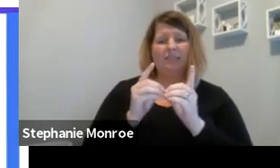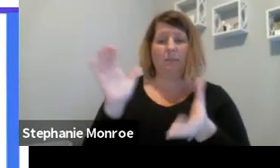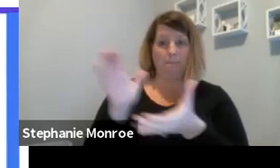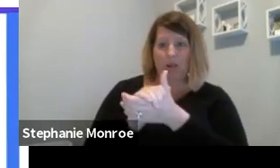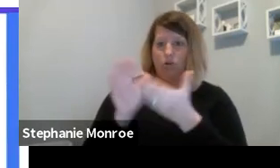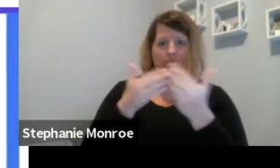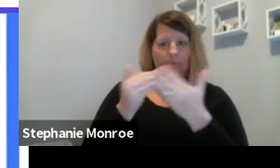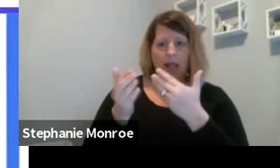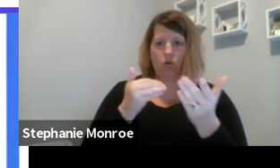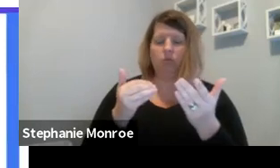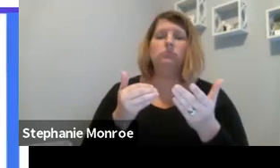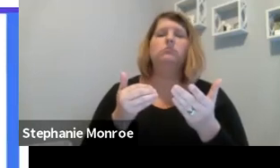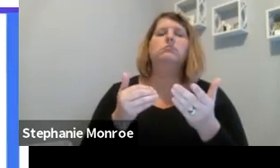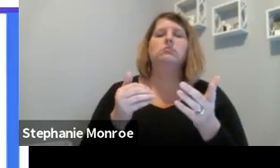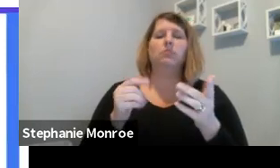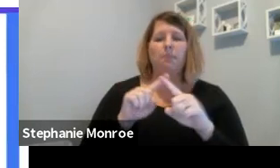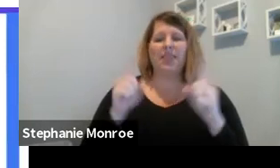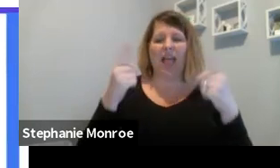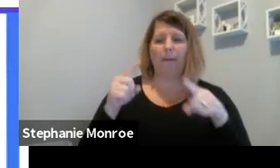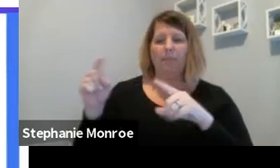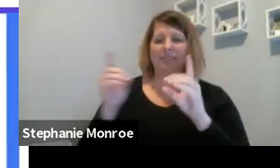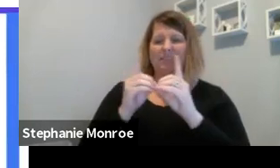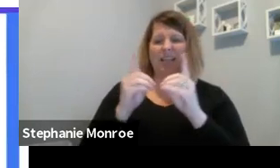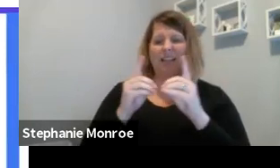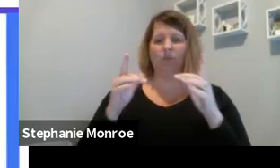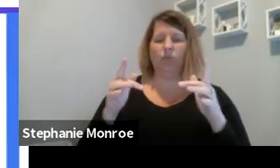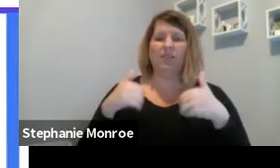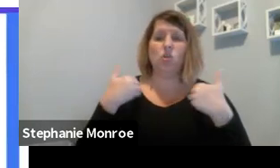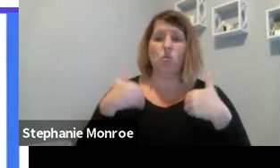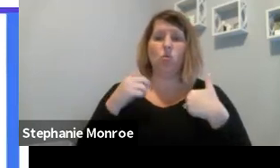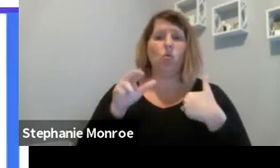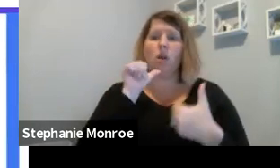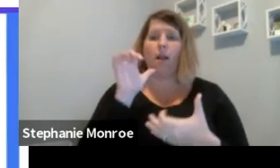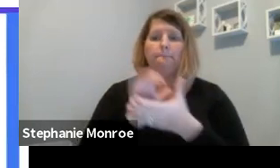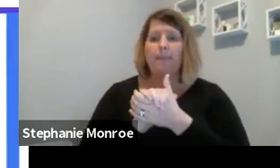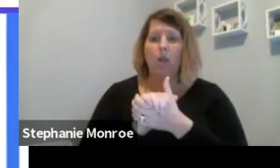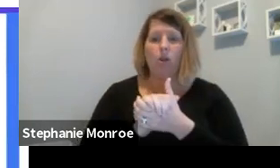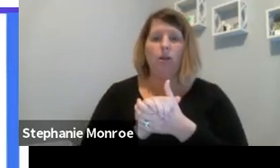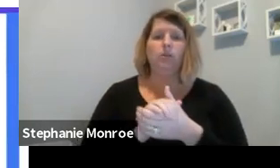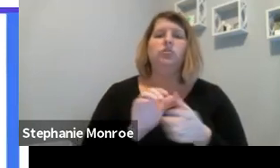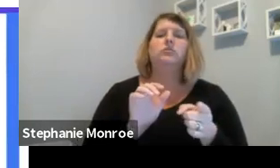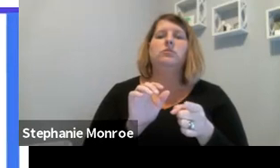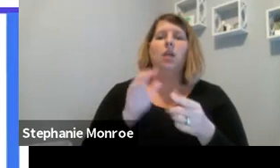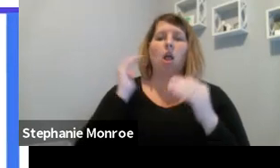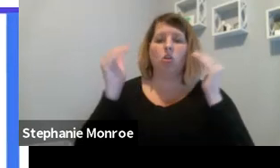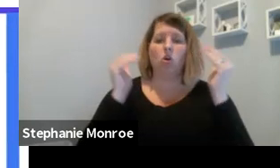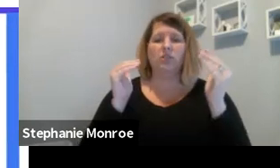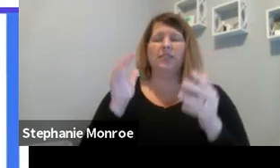or unmarried adults. We have marital rape, which is one of those acts